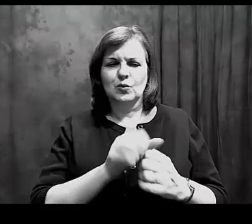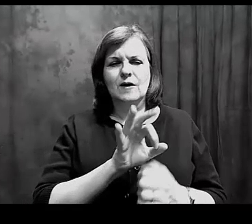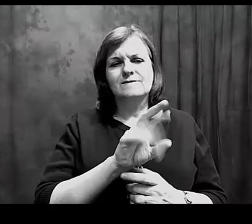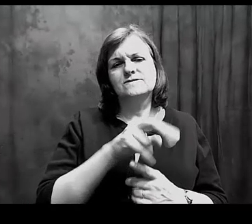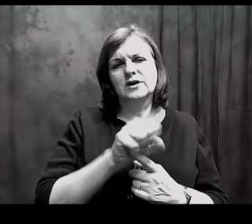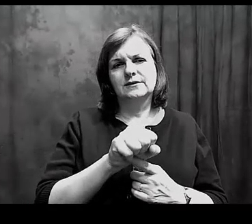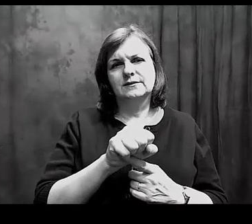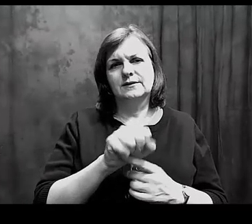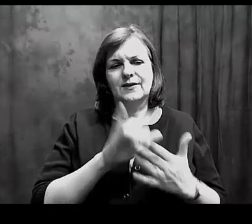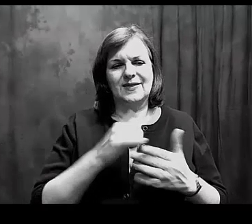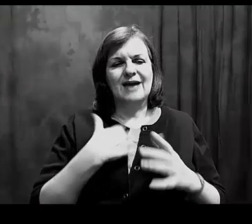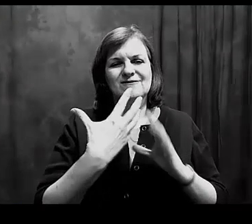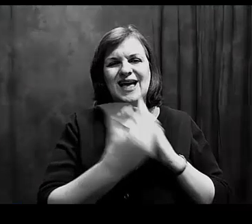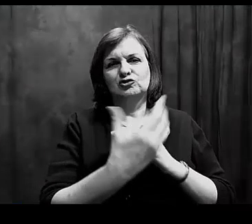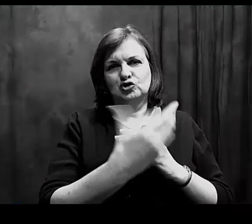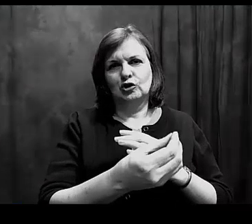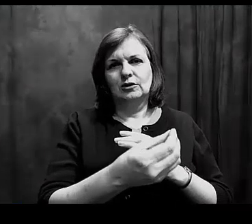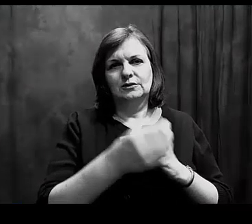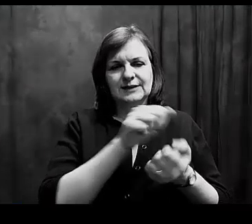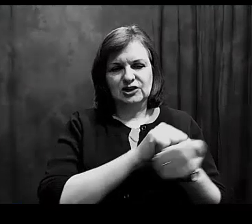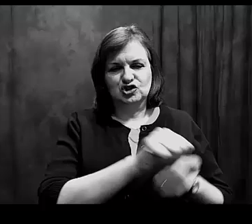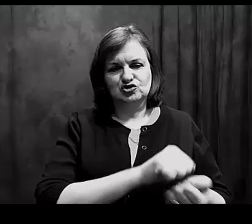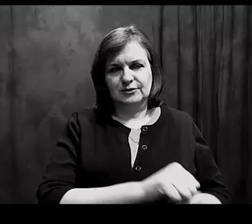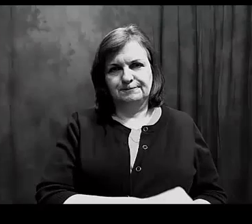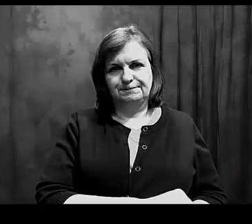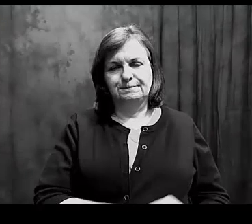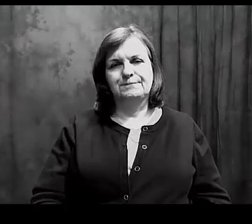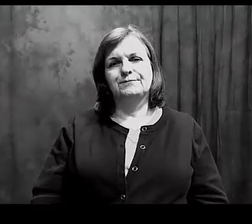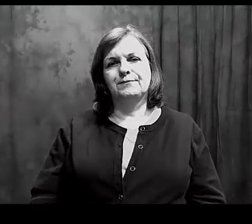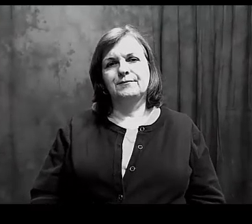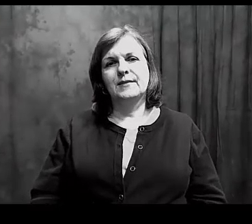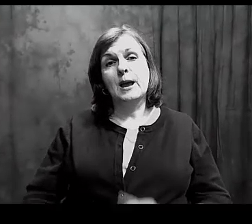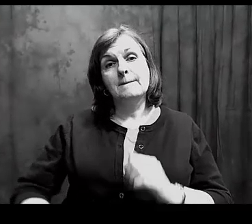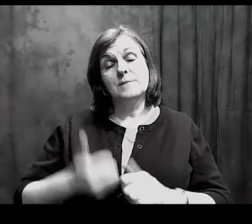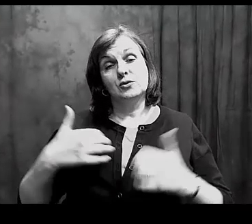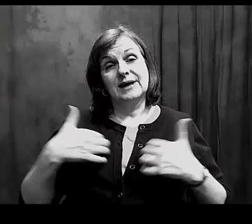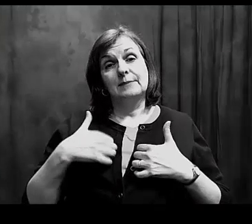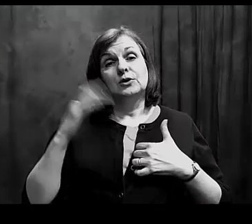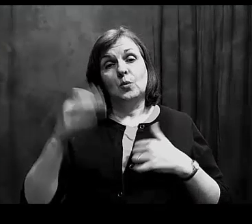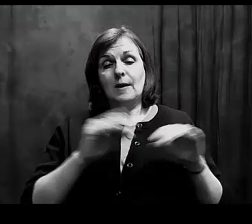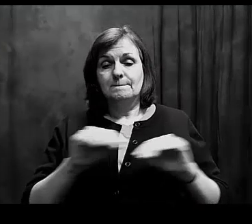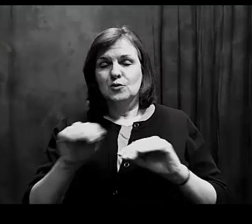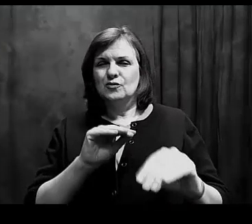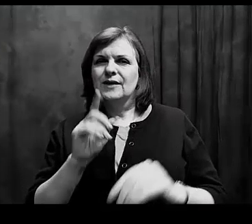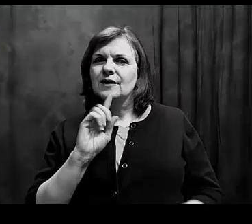invertebrates that do weird things that are more similar to the fungus